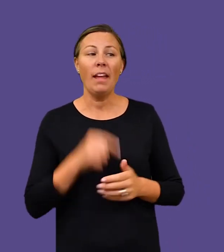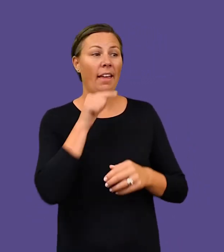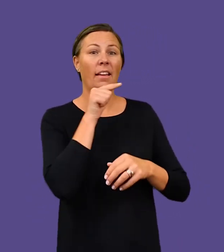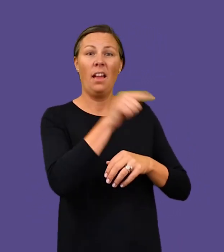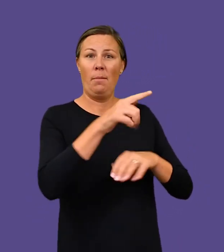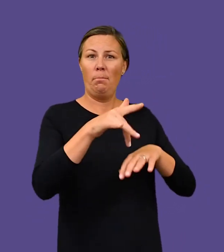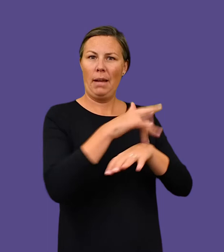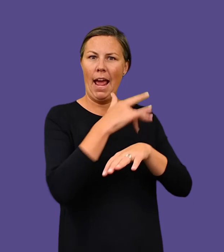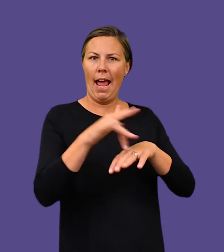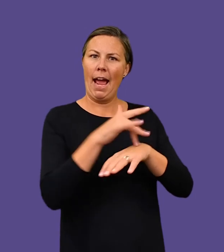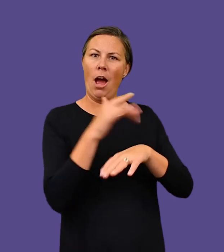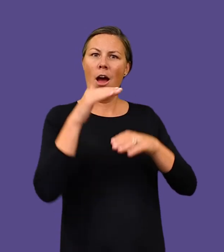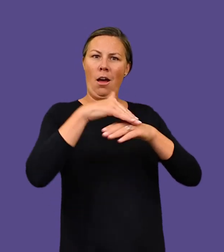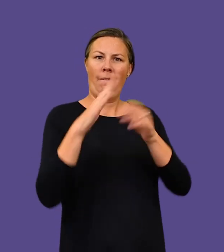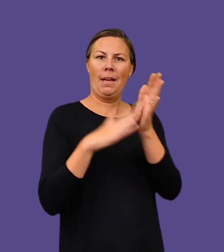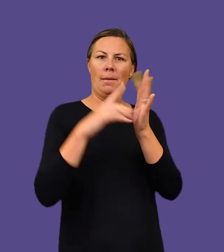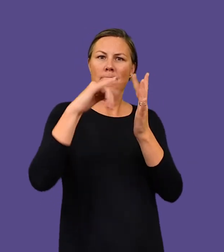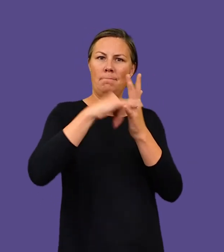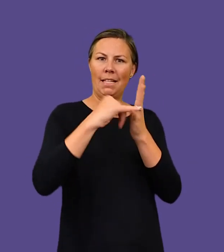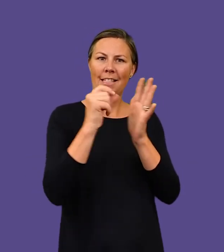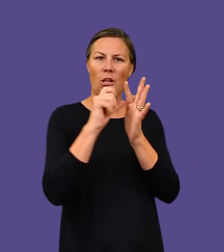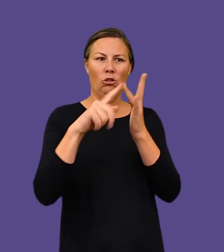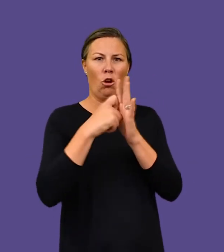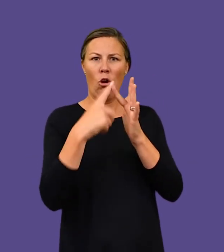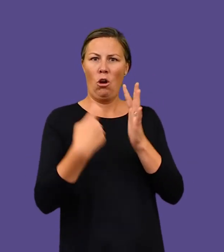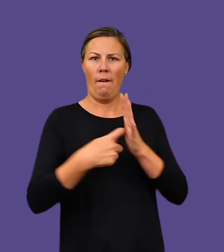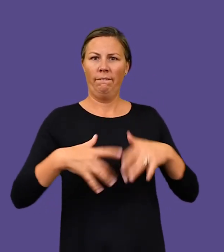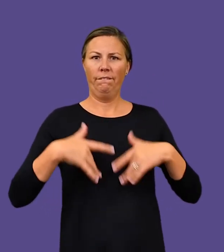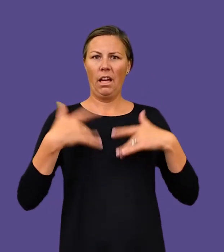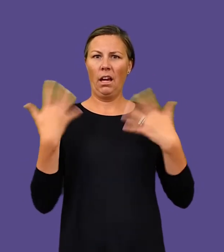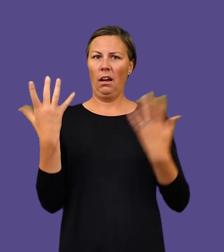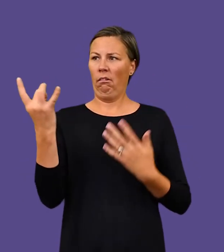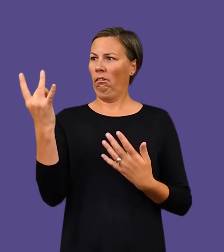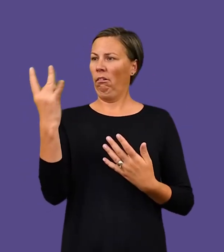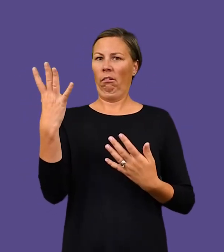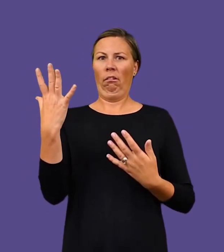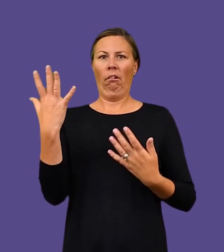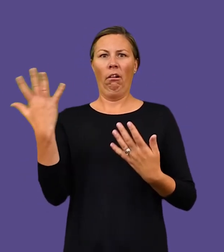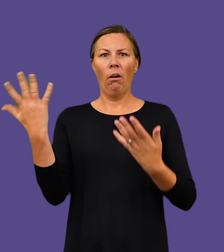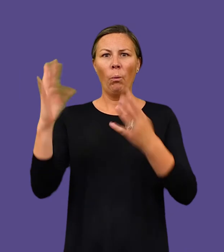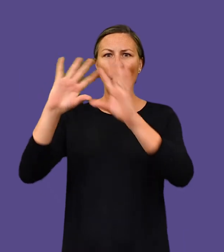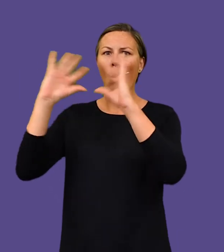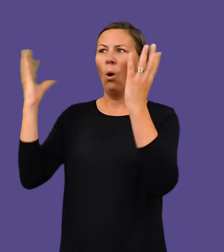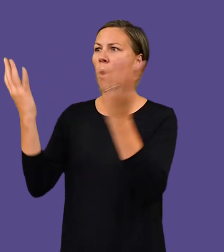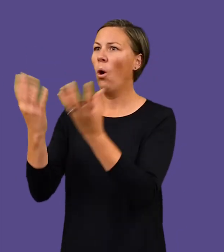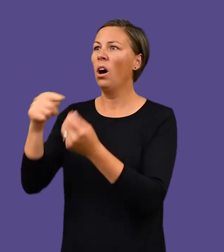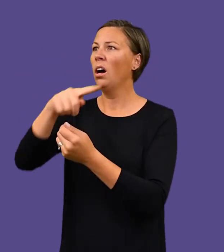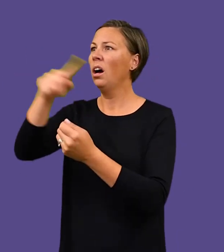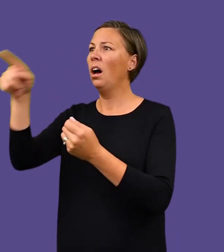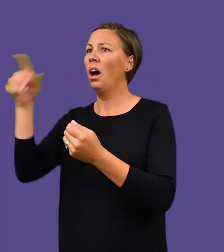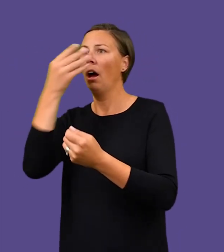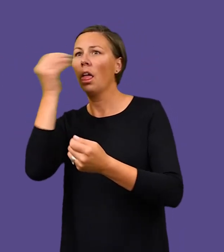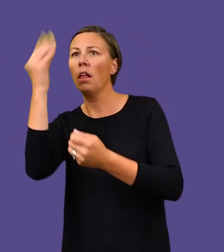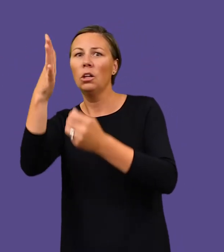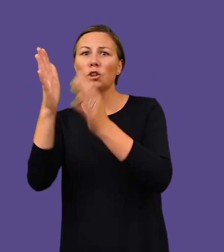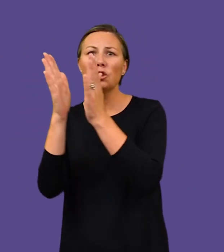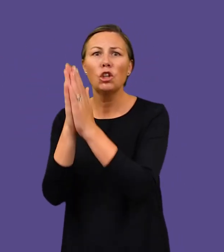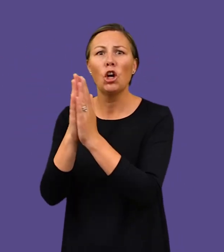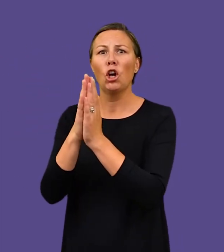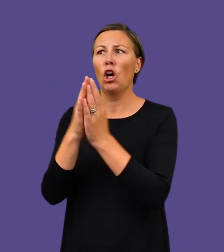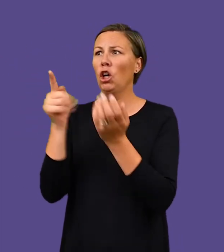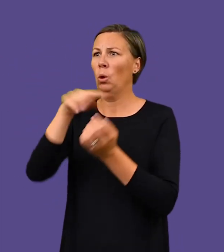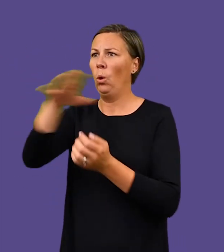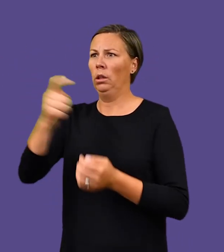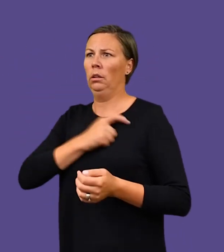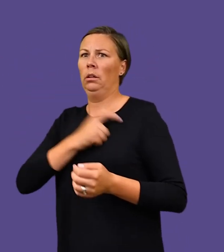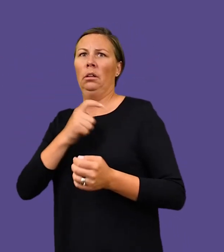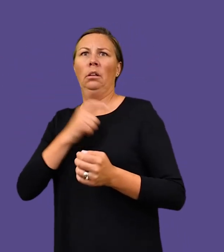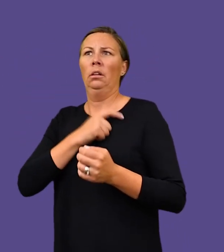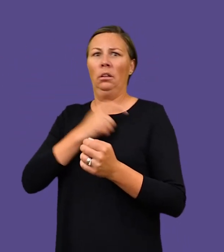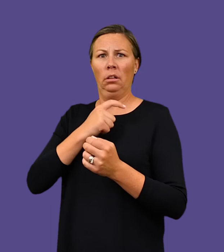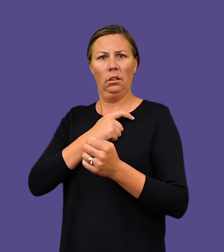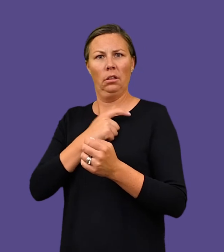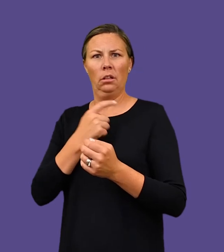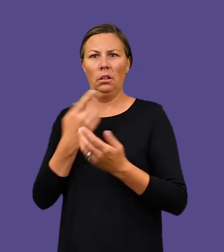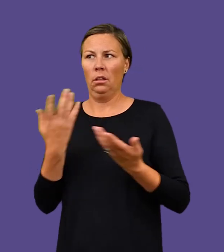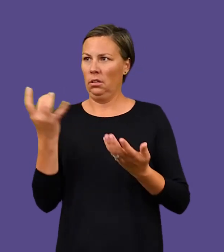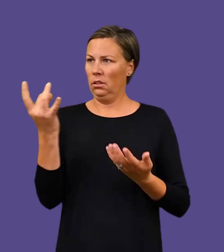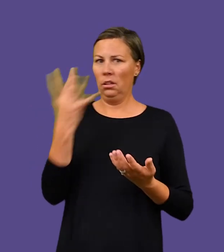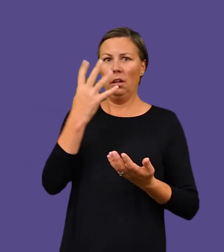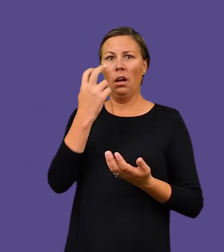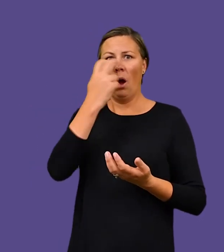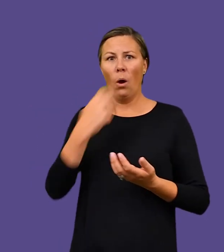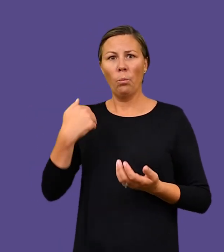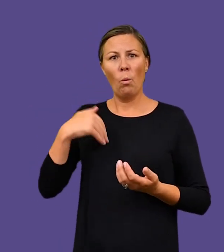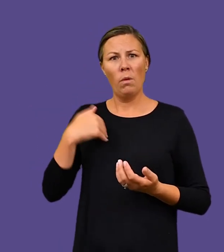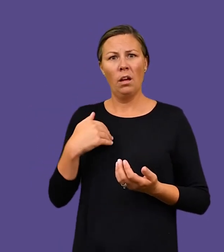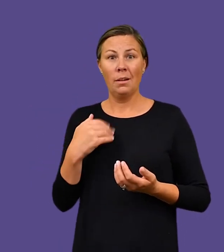‘The play follows Miss Docker’s rejection by a society that has lost faith in the church and is riven by fear.